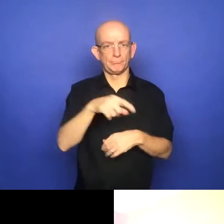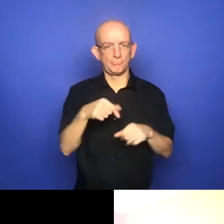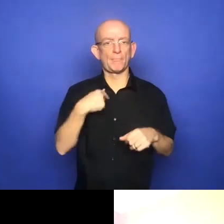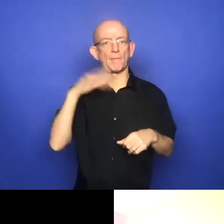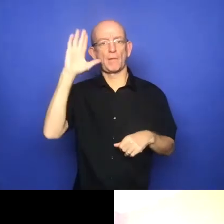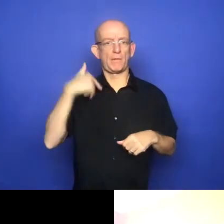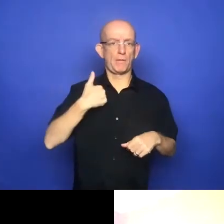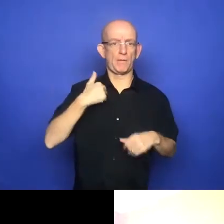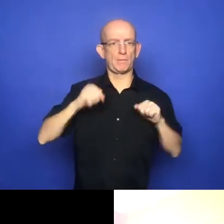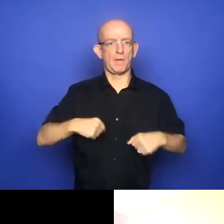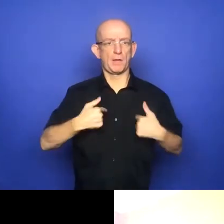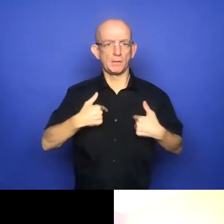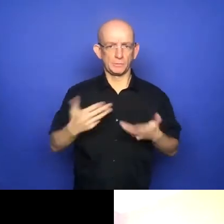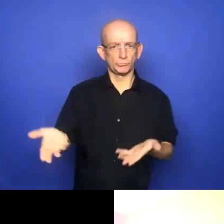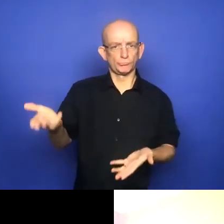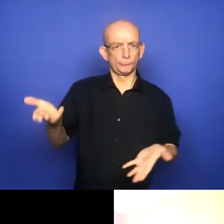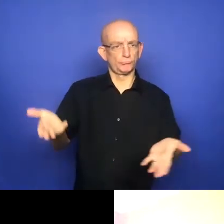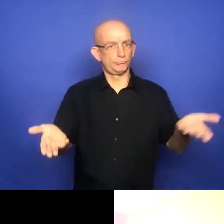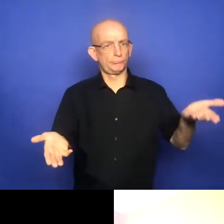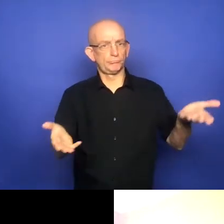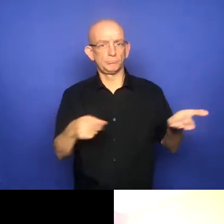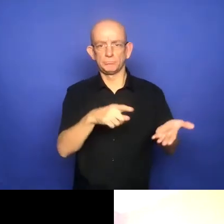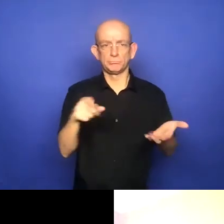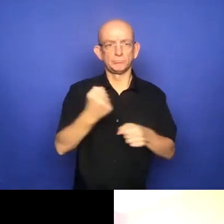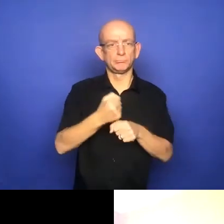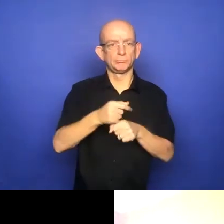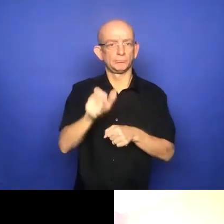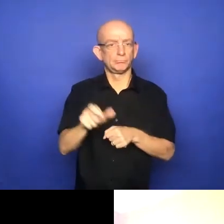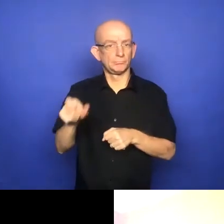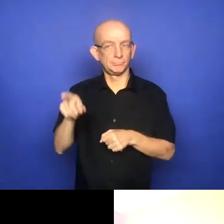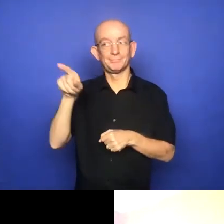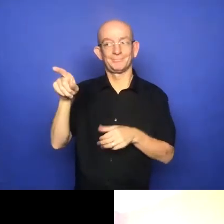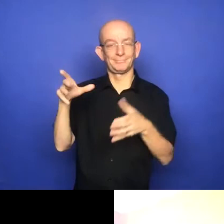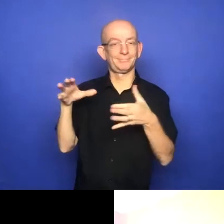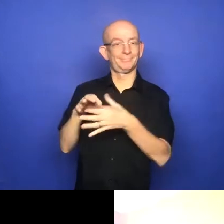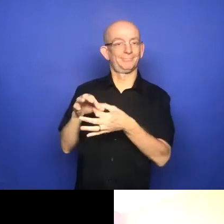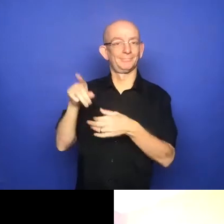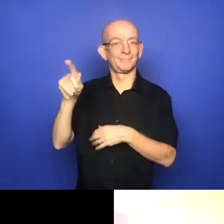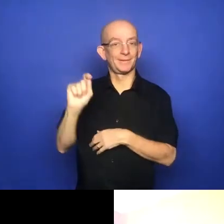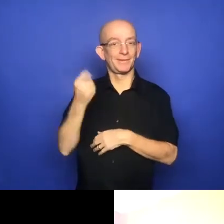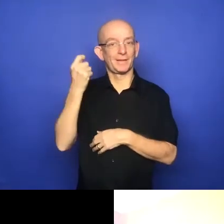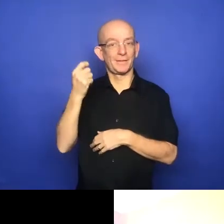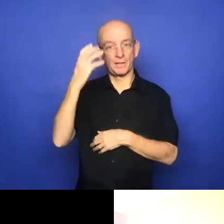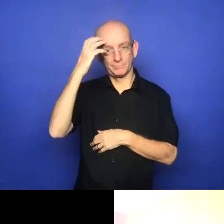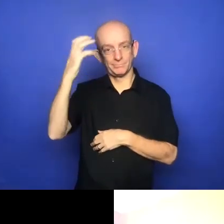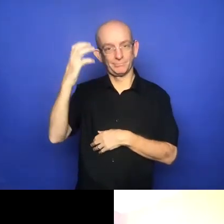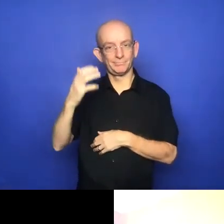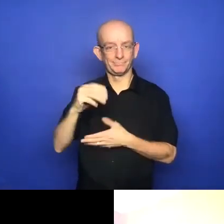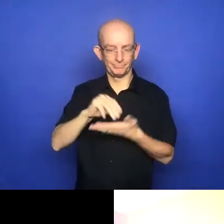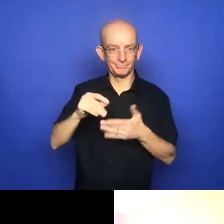also building capacities of officers from the Kenya National Bureau of Statistics and the